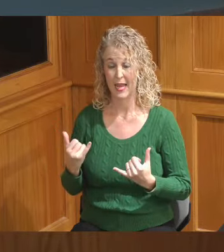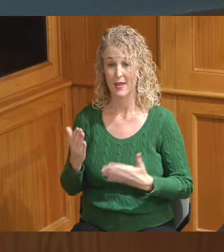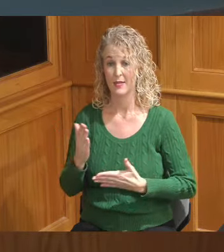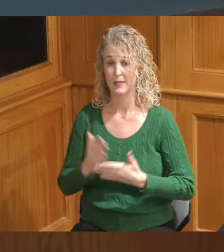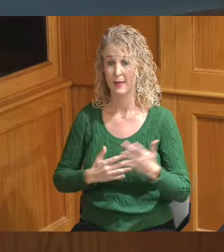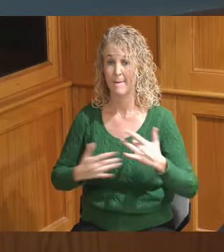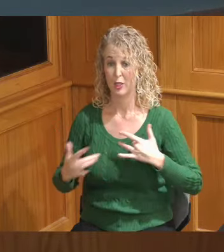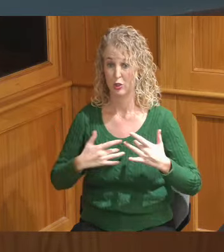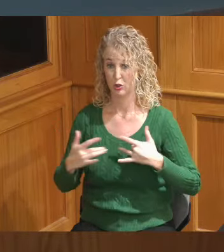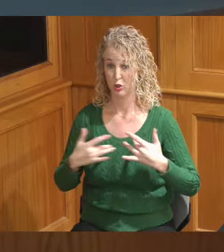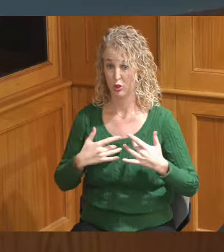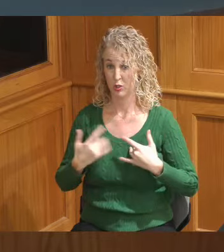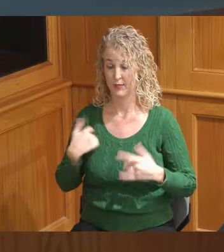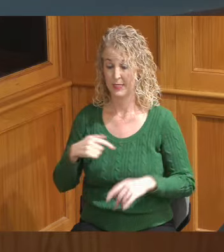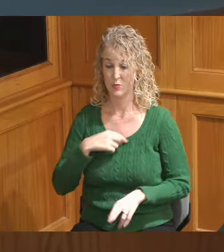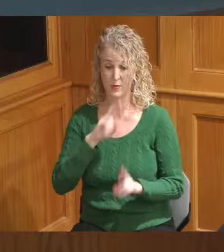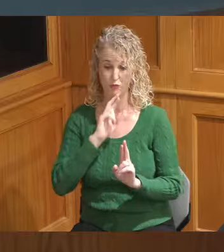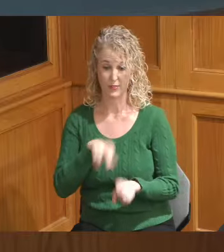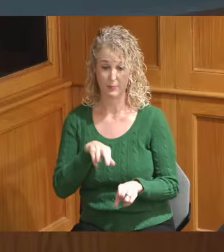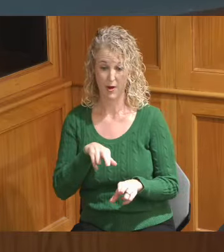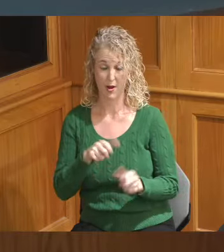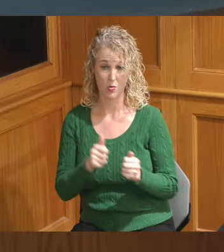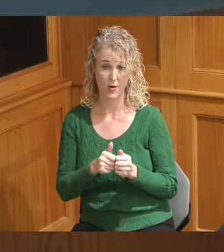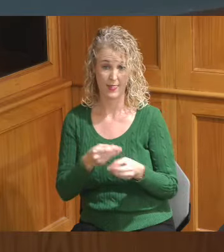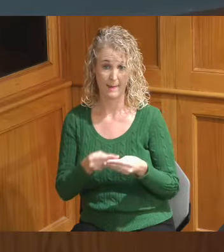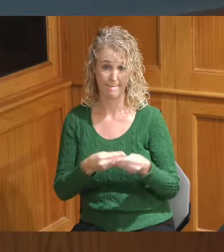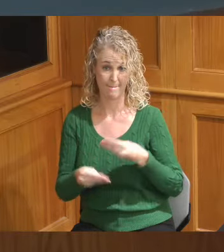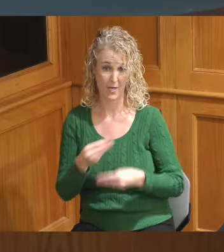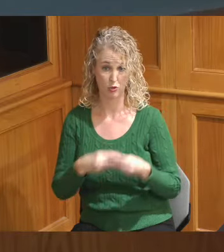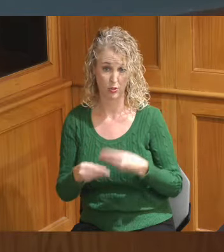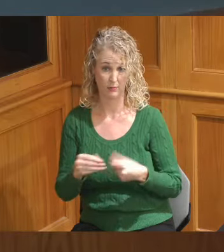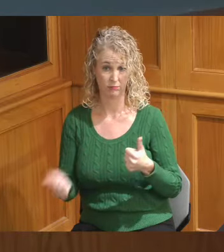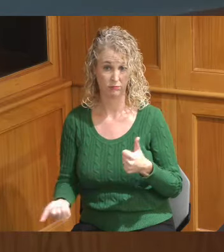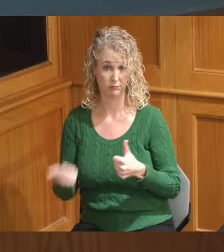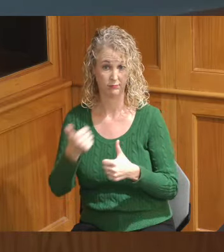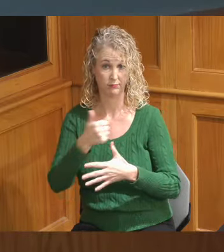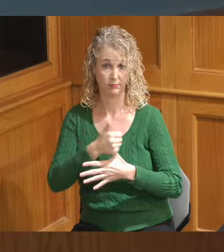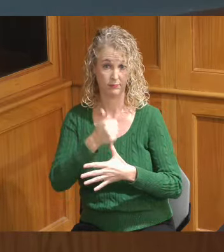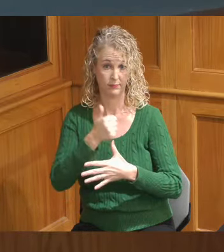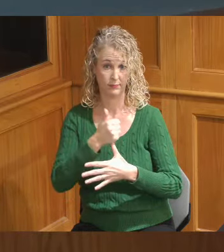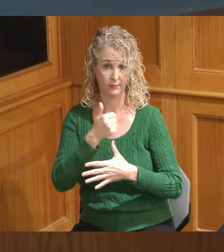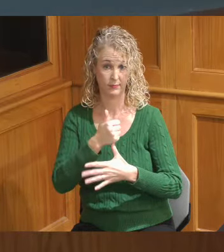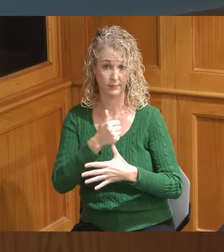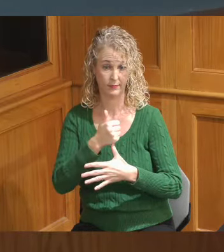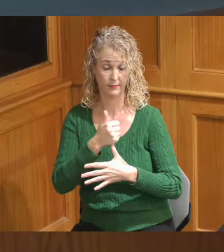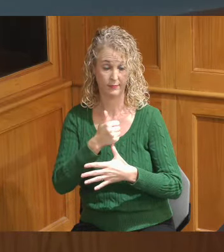concerns and are responding here in this budget. primary of them all is that we are keeping rates